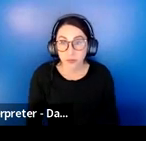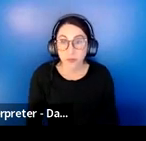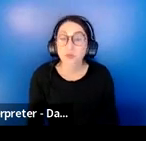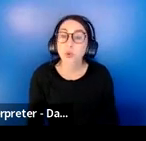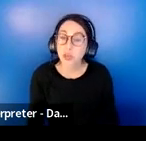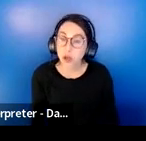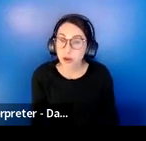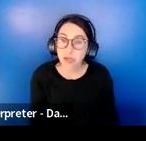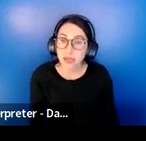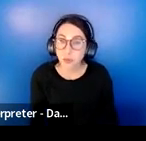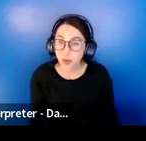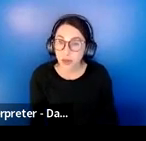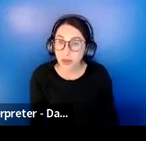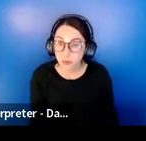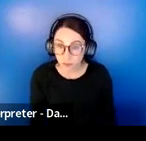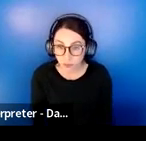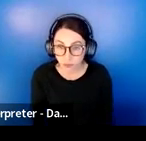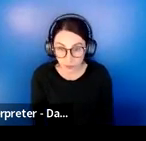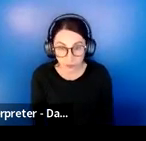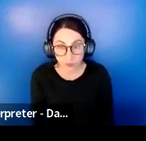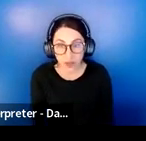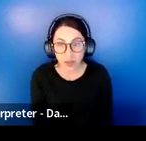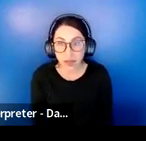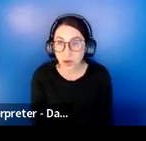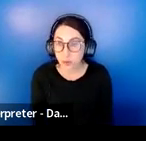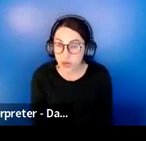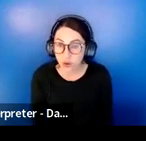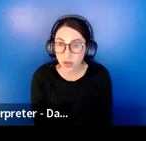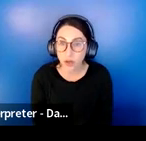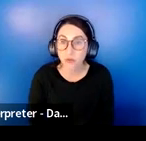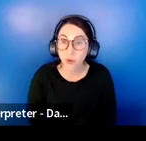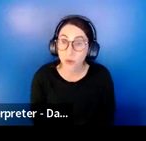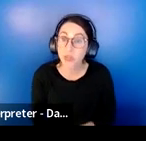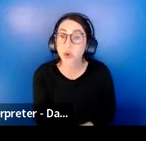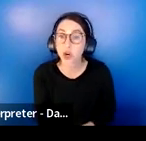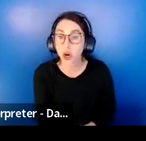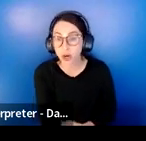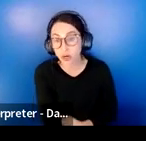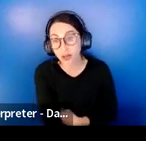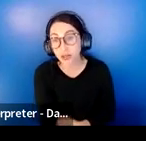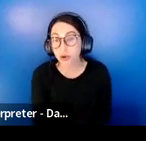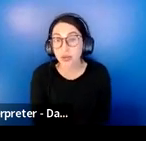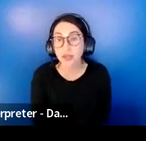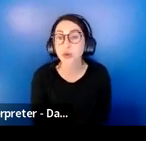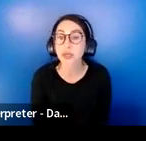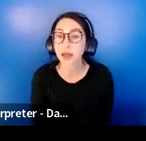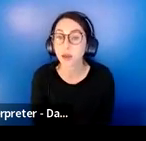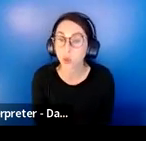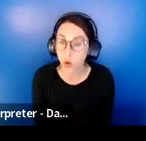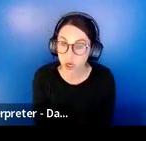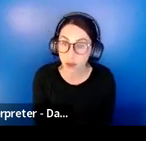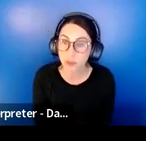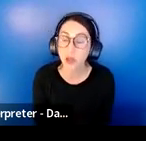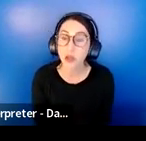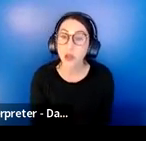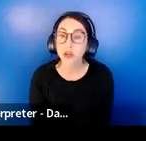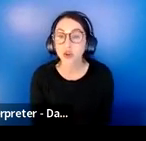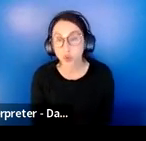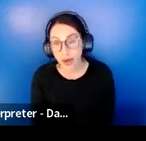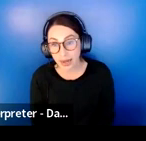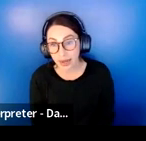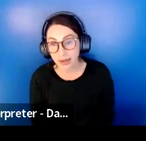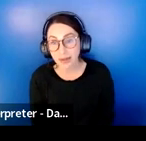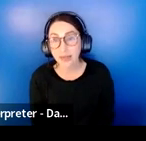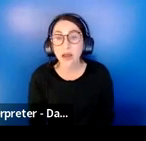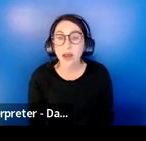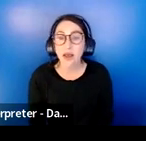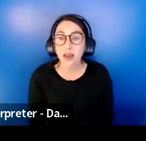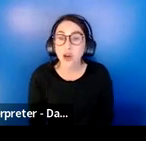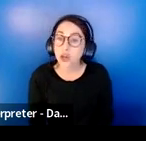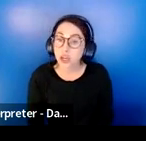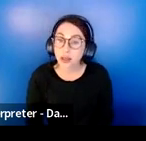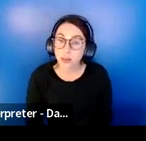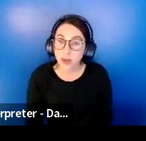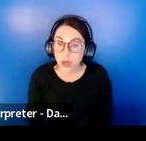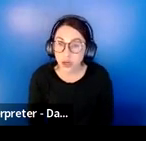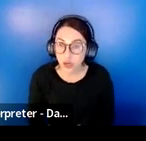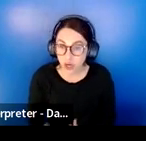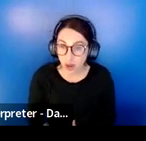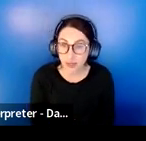ASL Interpreter - Danielle: when we talk about accessibility, that's an opportunity for me to encourage students to attend workshops, trainings... Encouraging them not to just